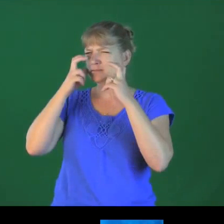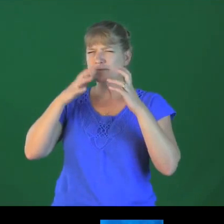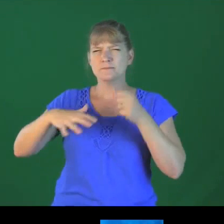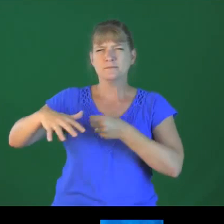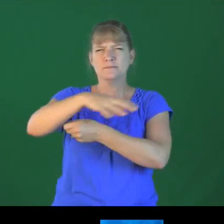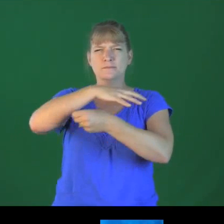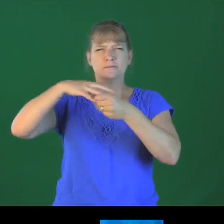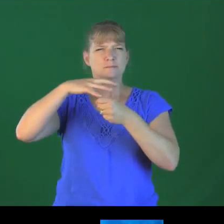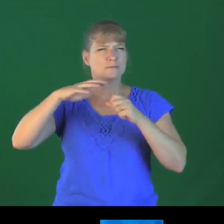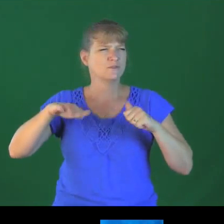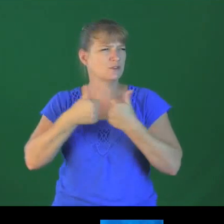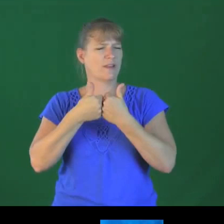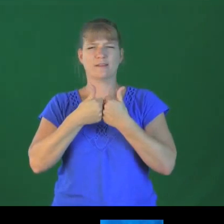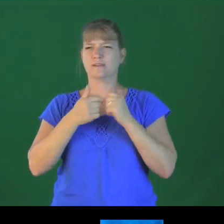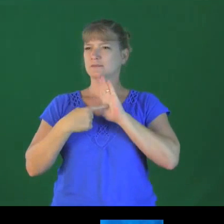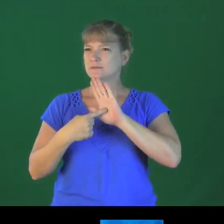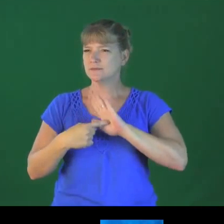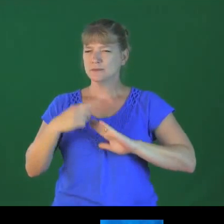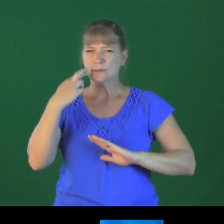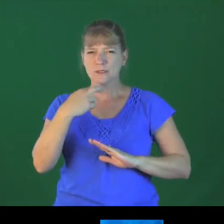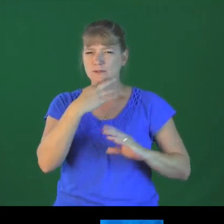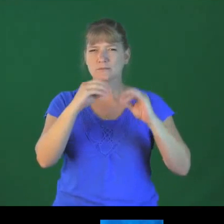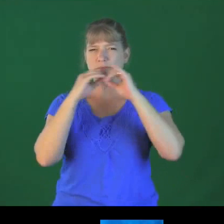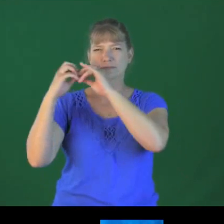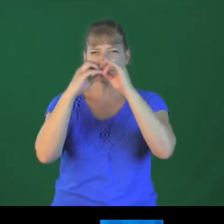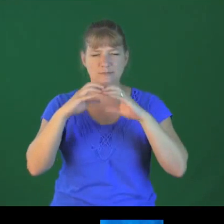such as in a restaurant or a classroom.